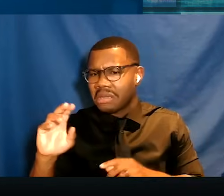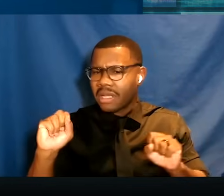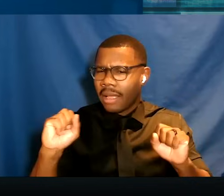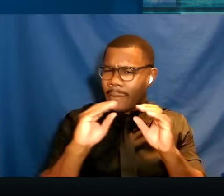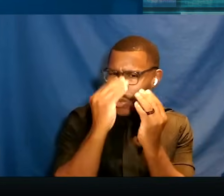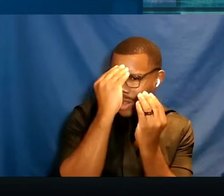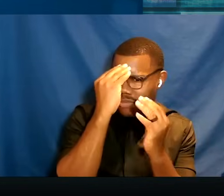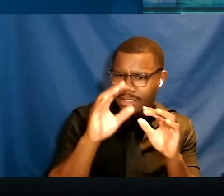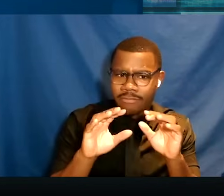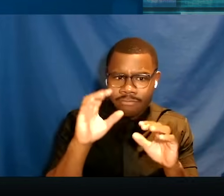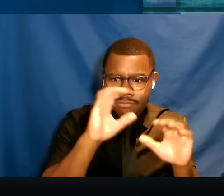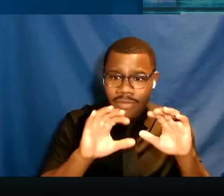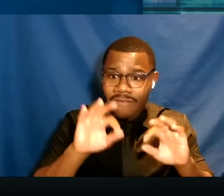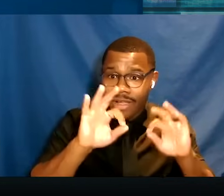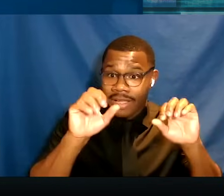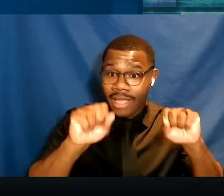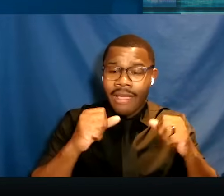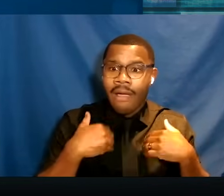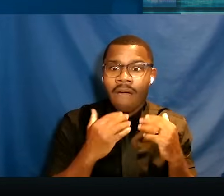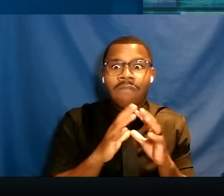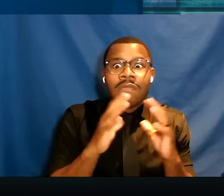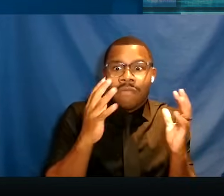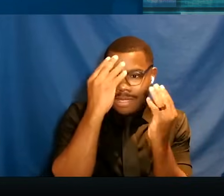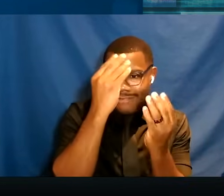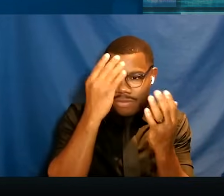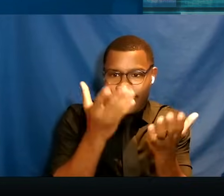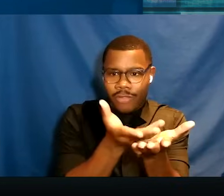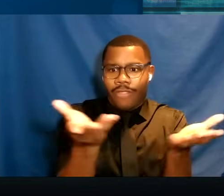There is a lot there. And I really think that folks, I agree with Ray,